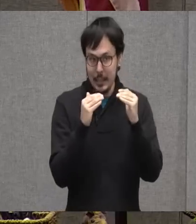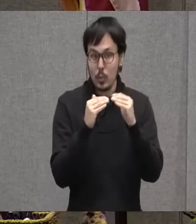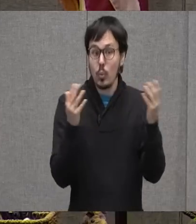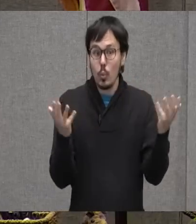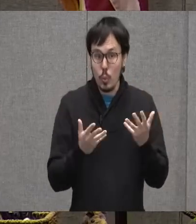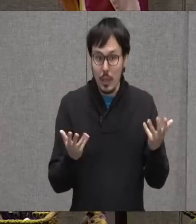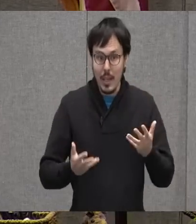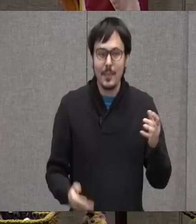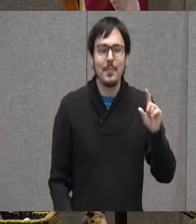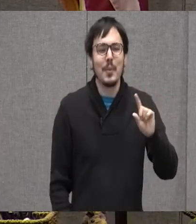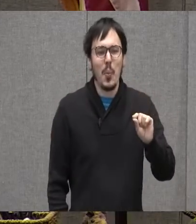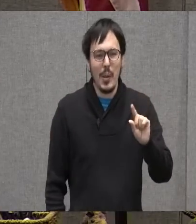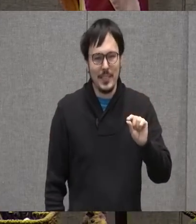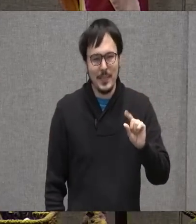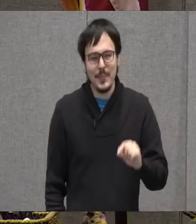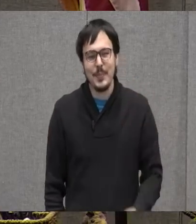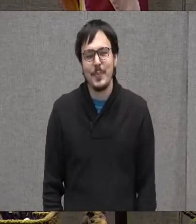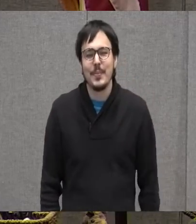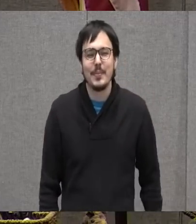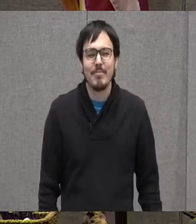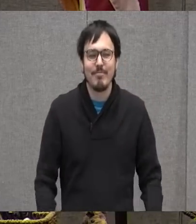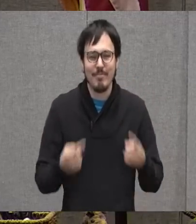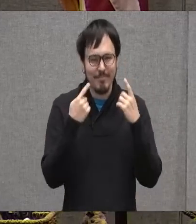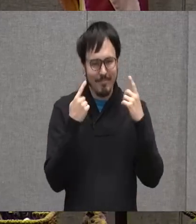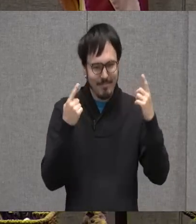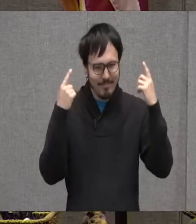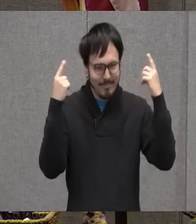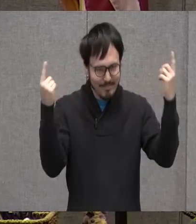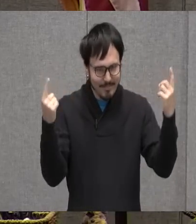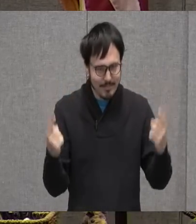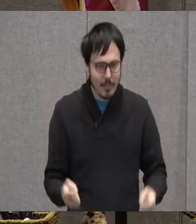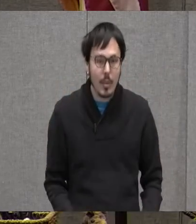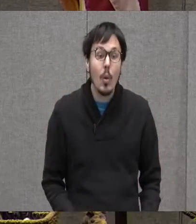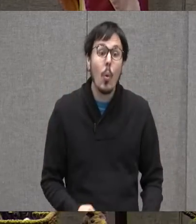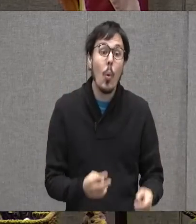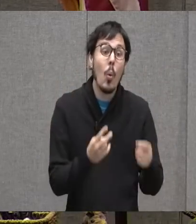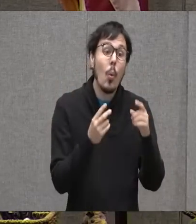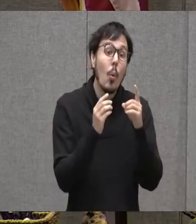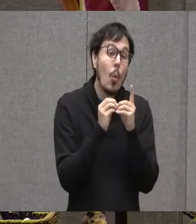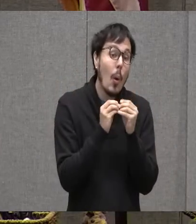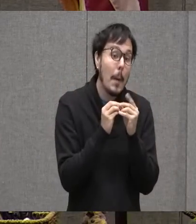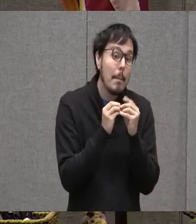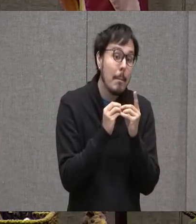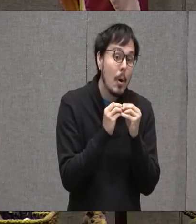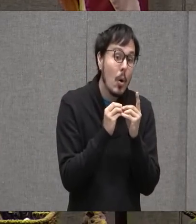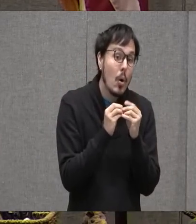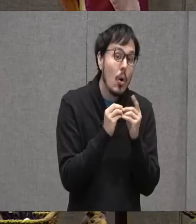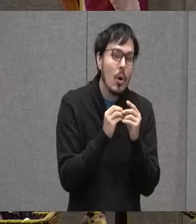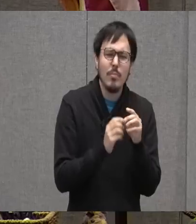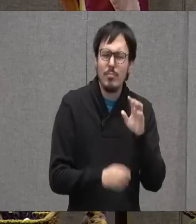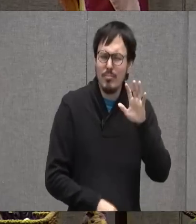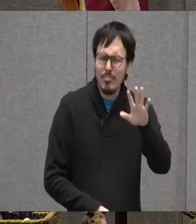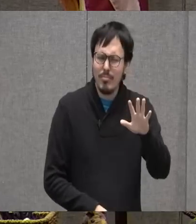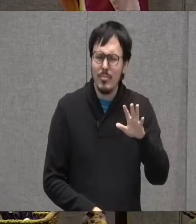That was an easy one. We have one more to go. What number do you think I should start with?